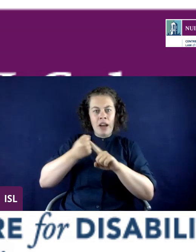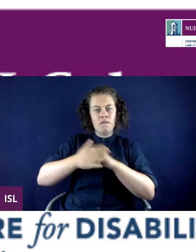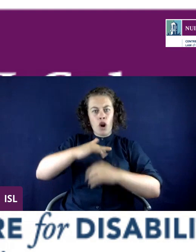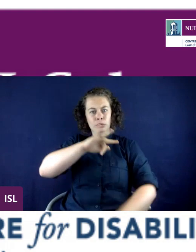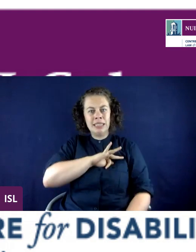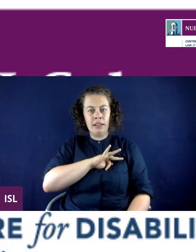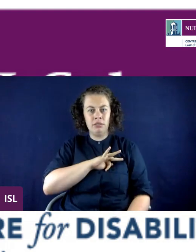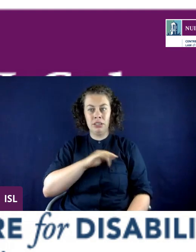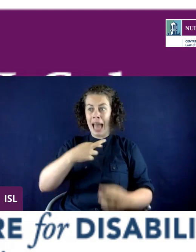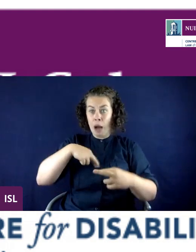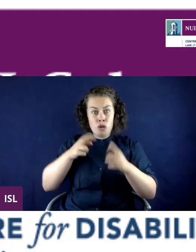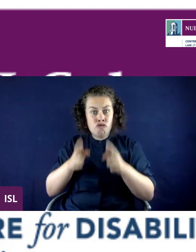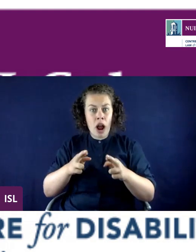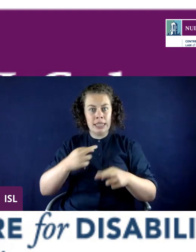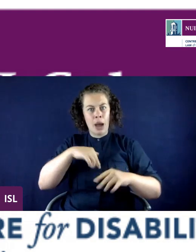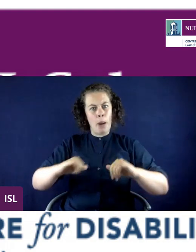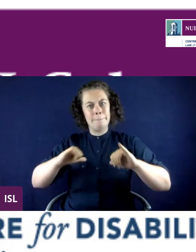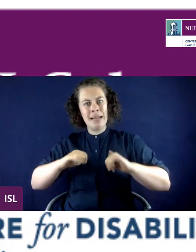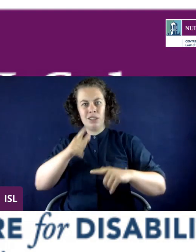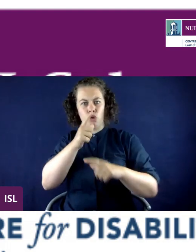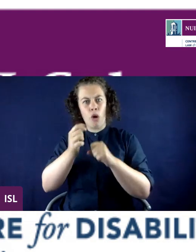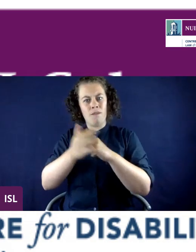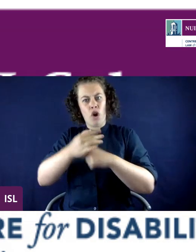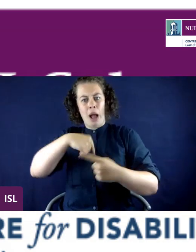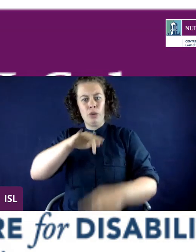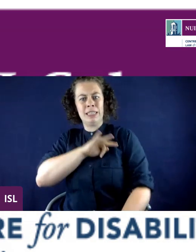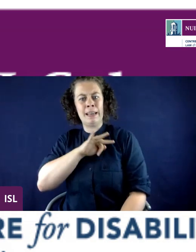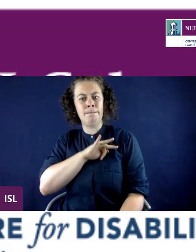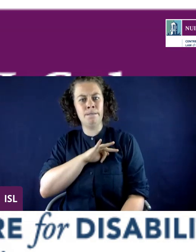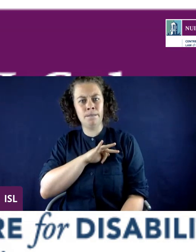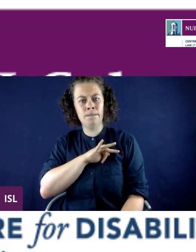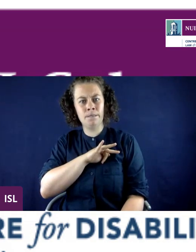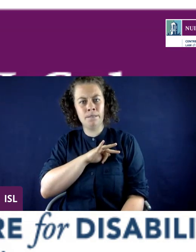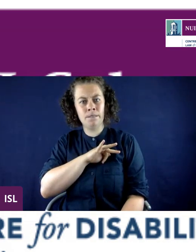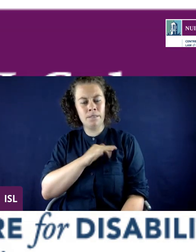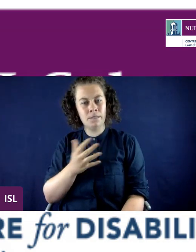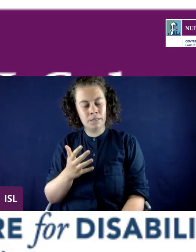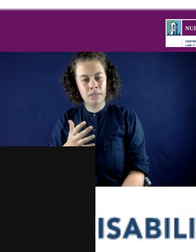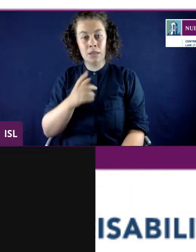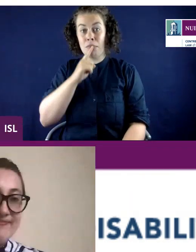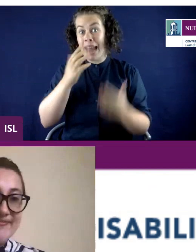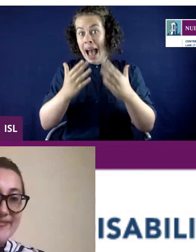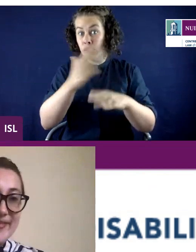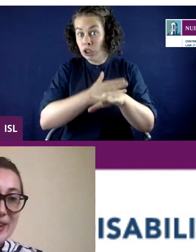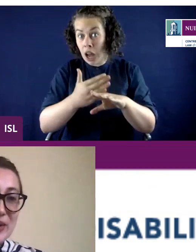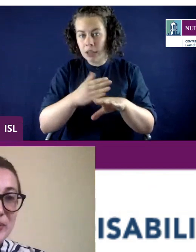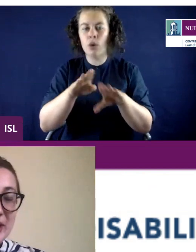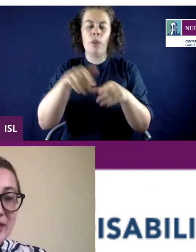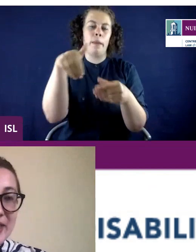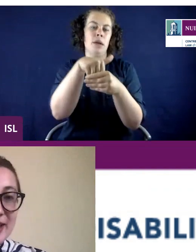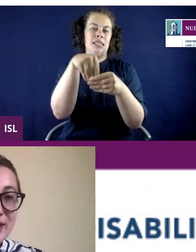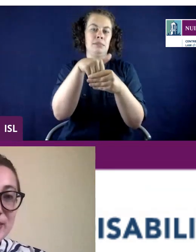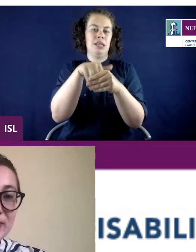and our existence, but participation is a really good place to start. Great, thank you.